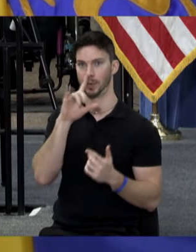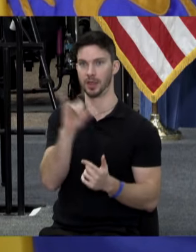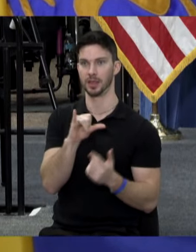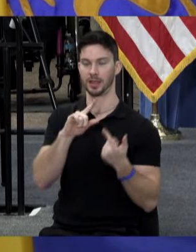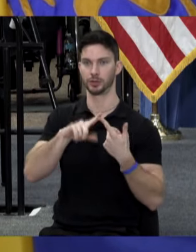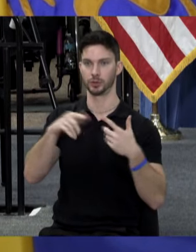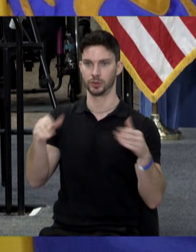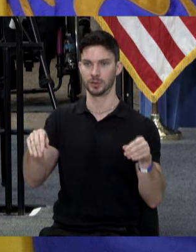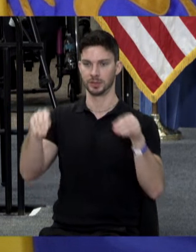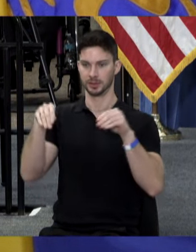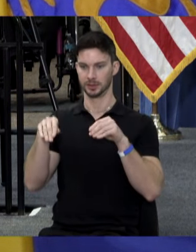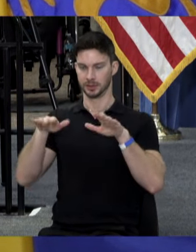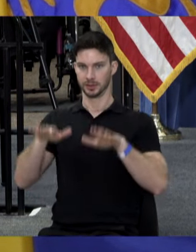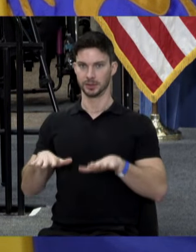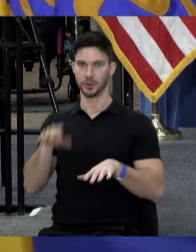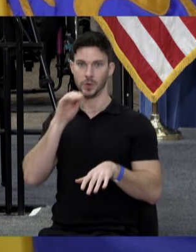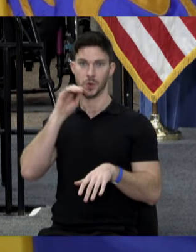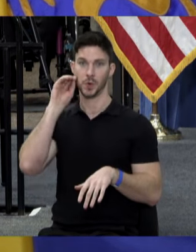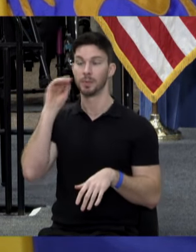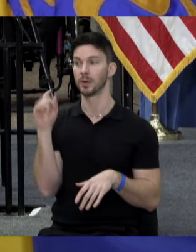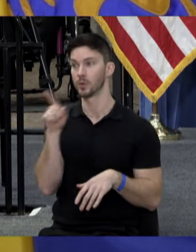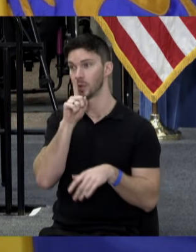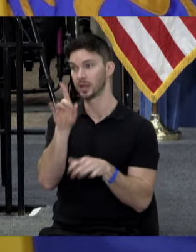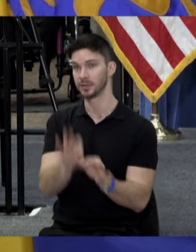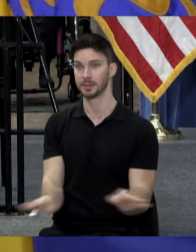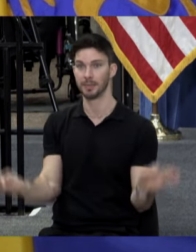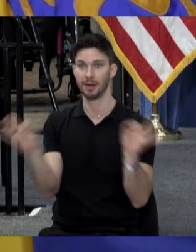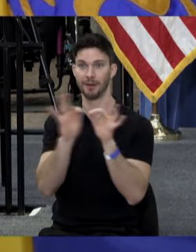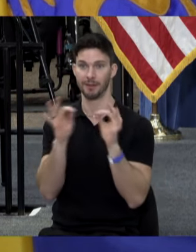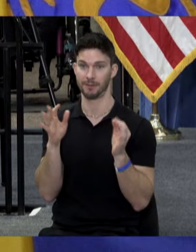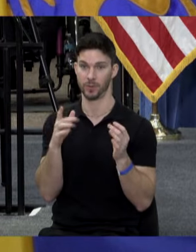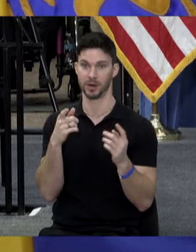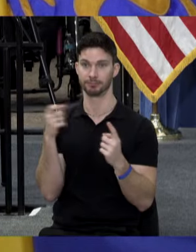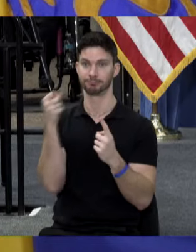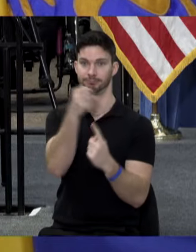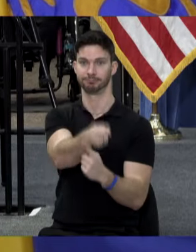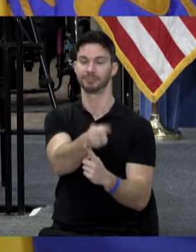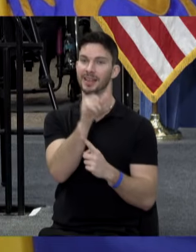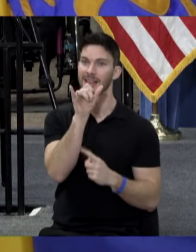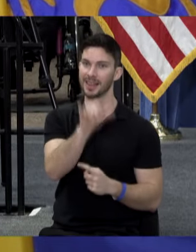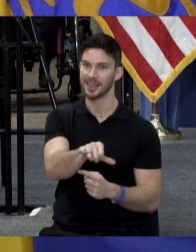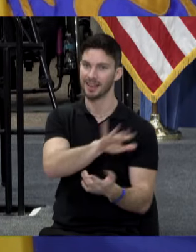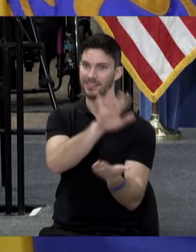it was so imperative that we were at this facility because our home facility could